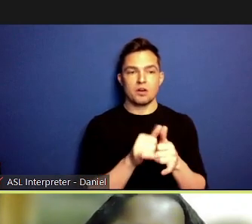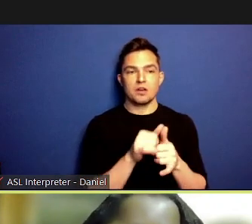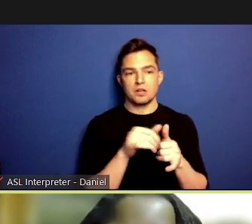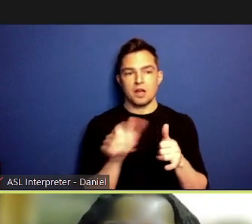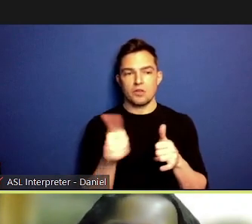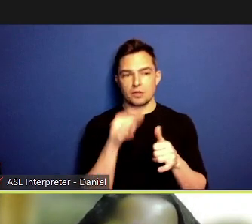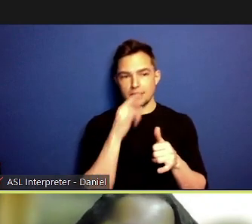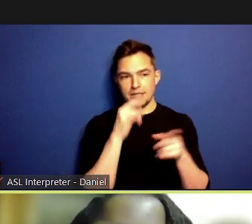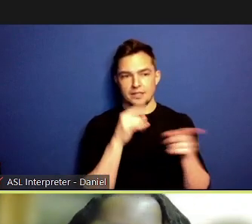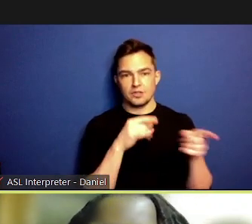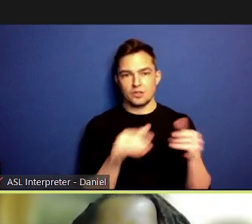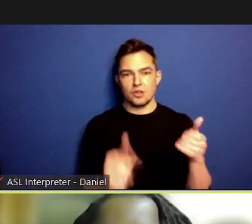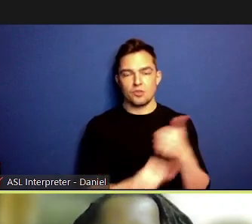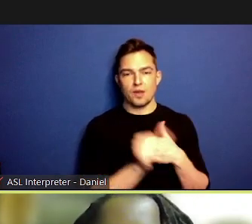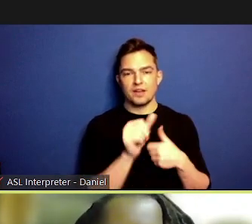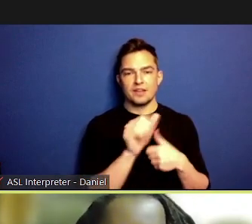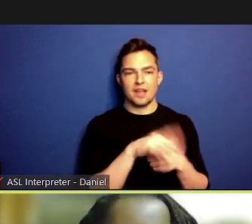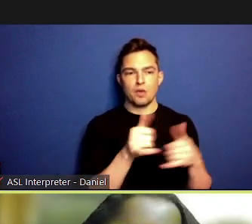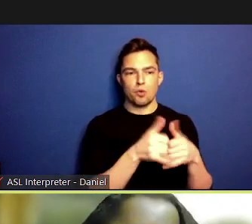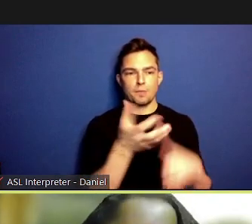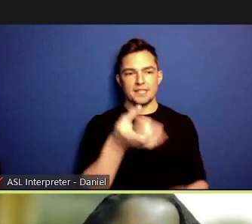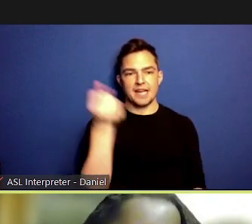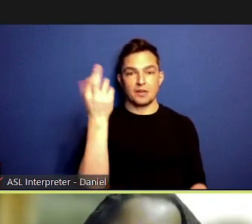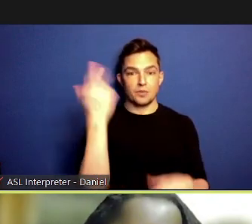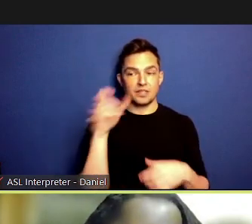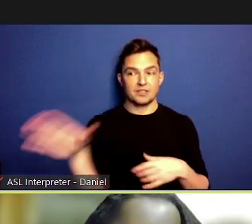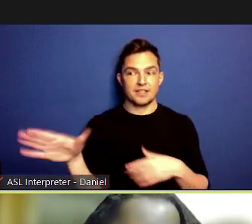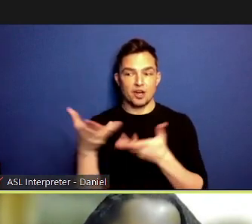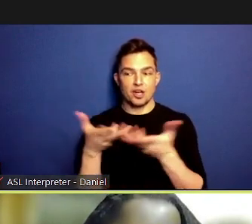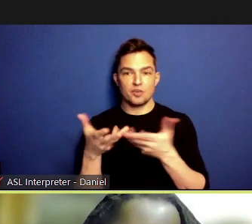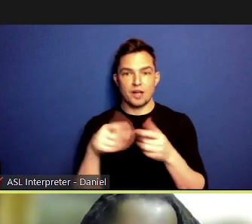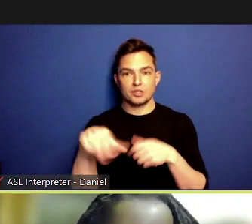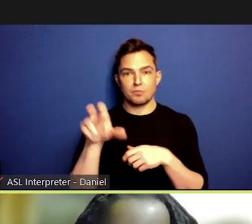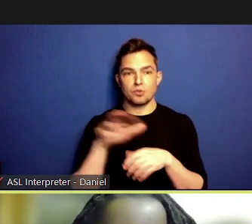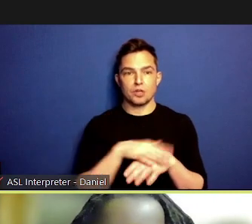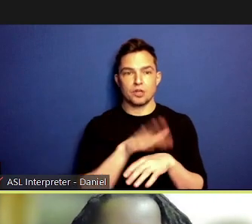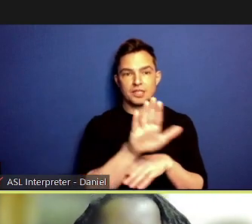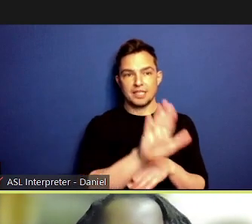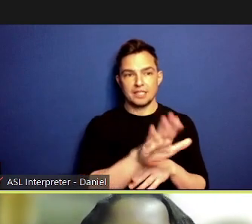that the award would be taken away because of their interactions on Damien's post. So